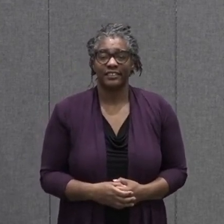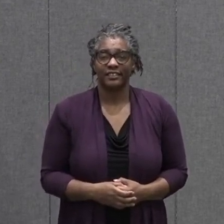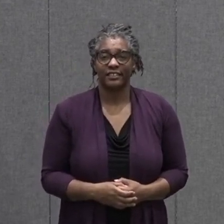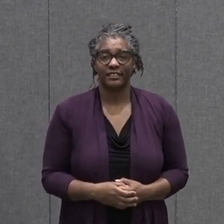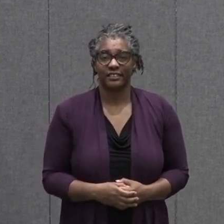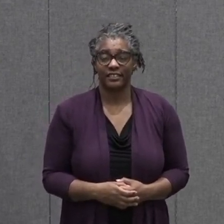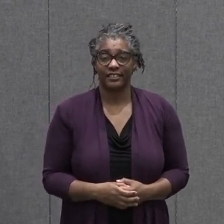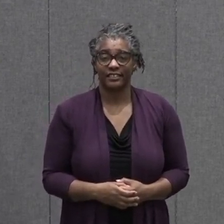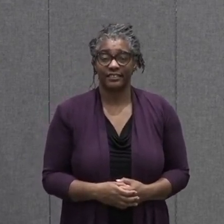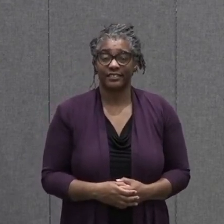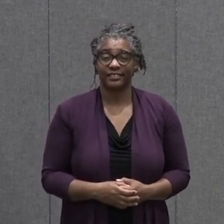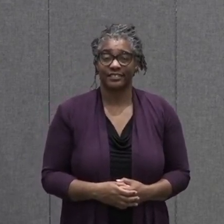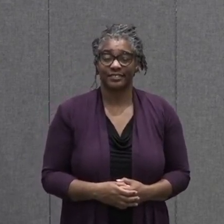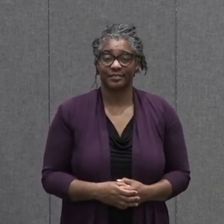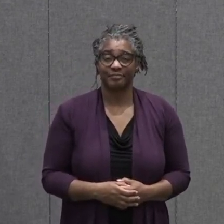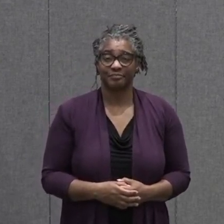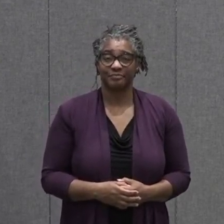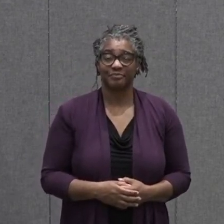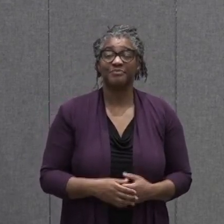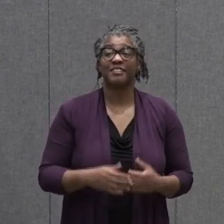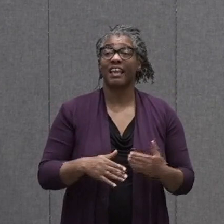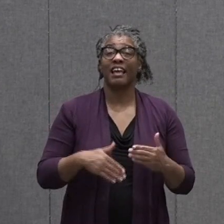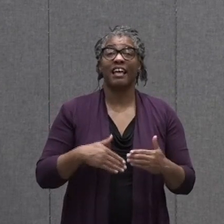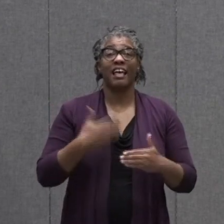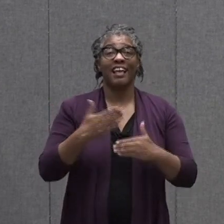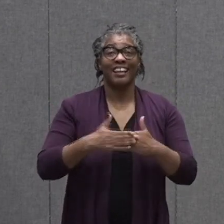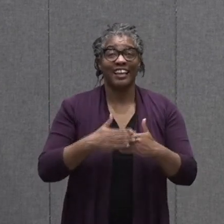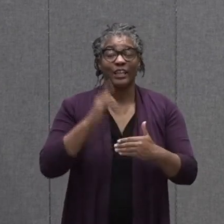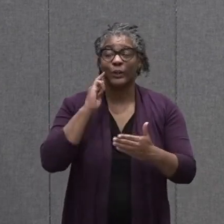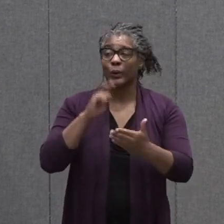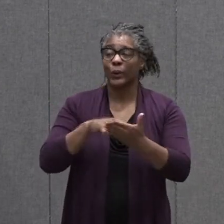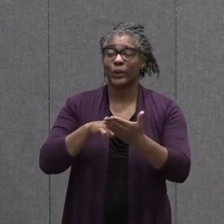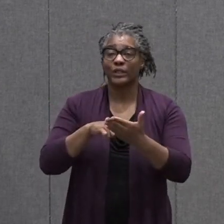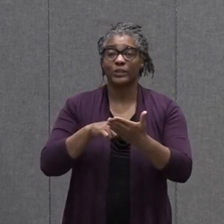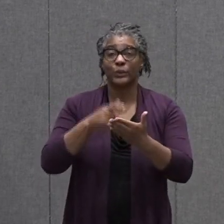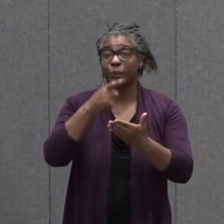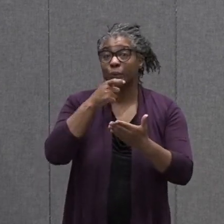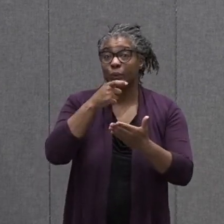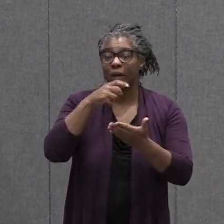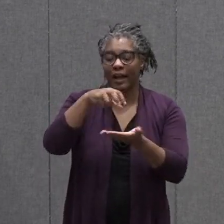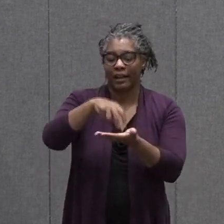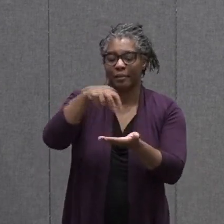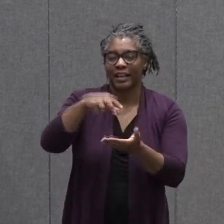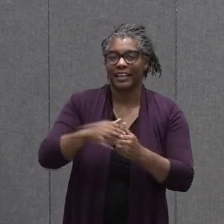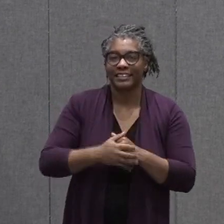Then he saw Cupcake playing by herself. He thought she looked sweet